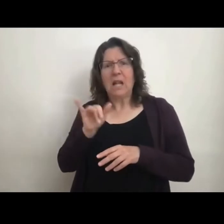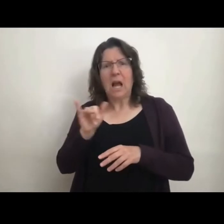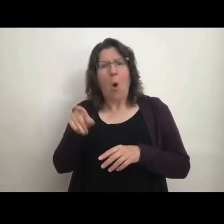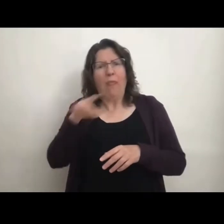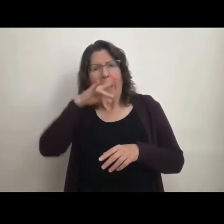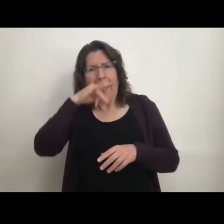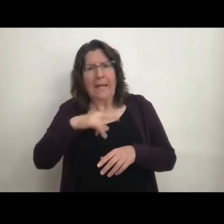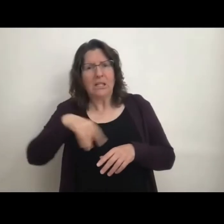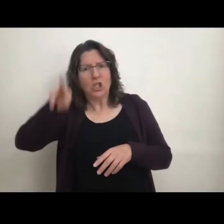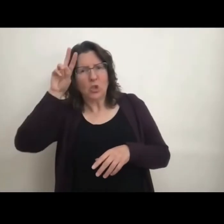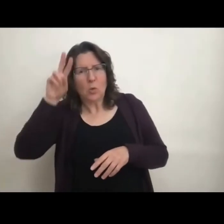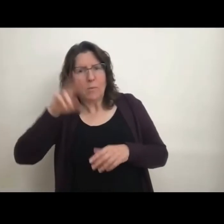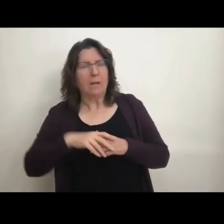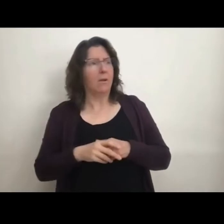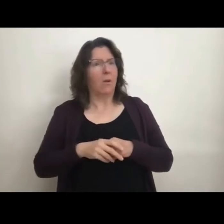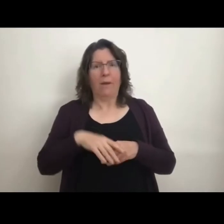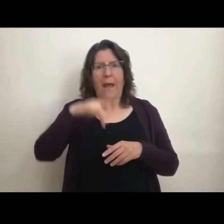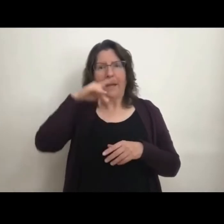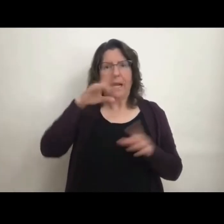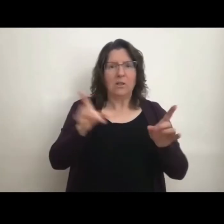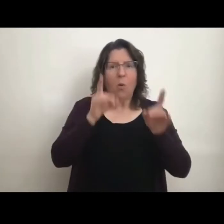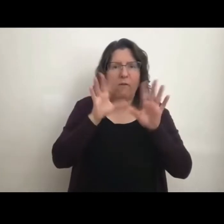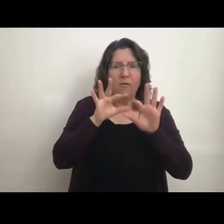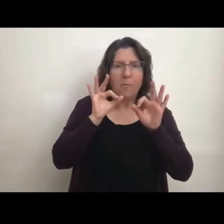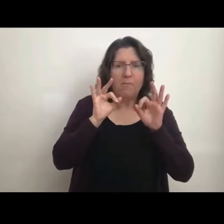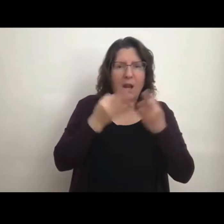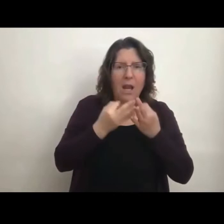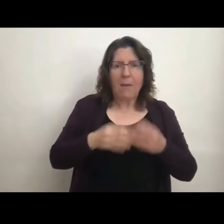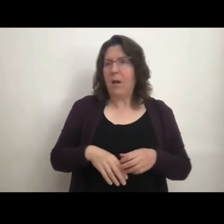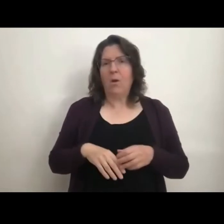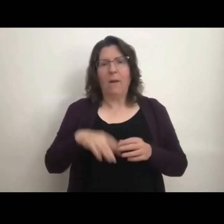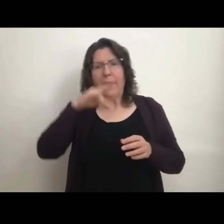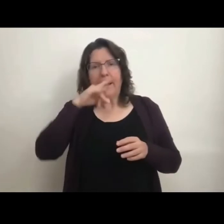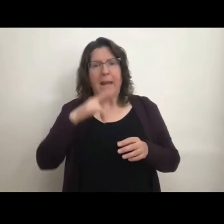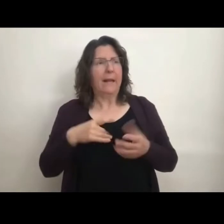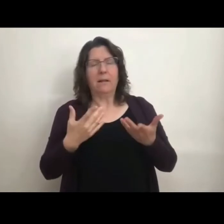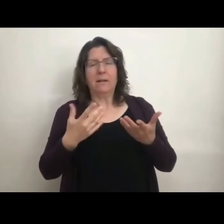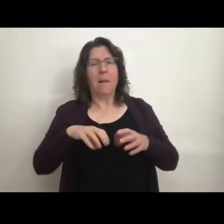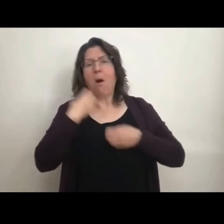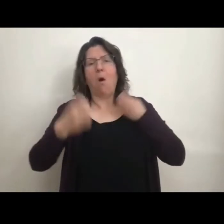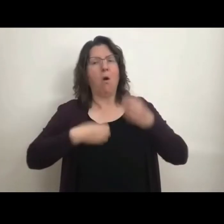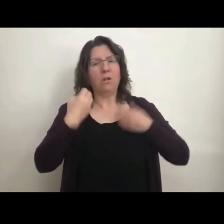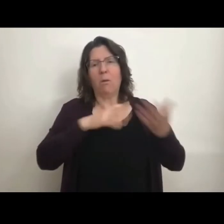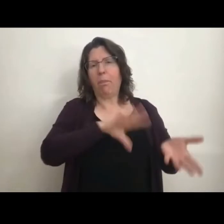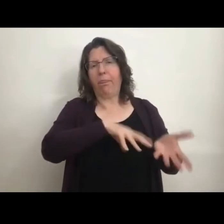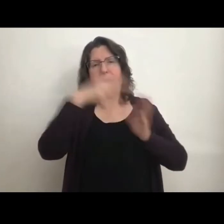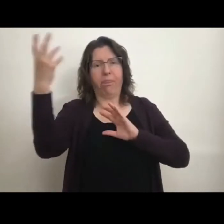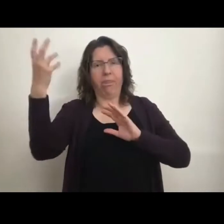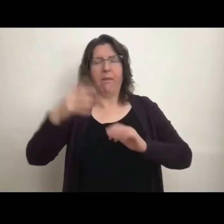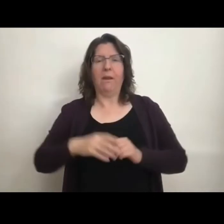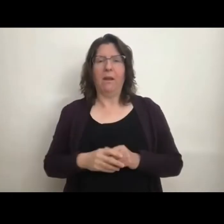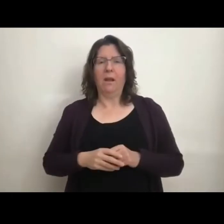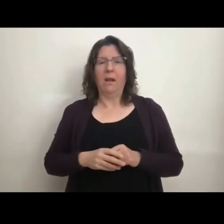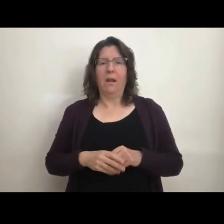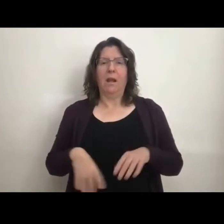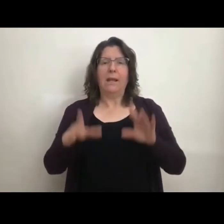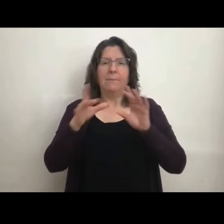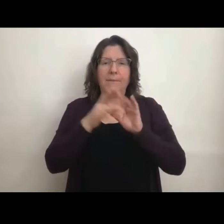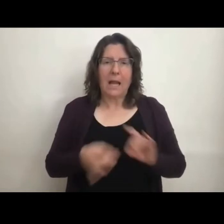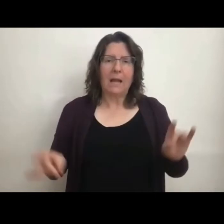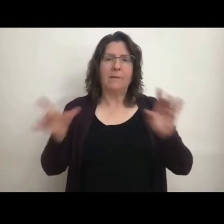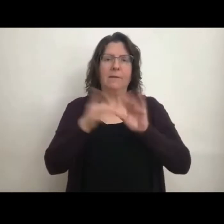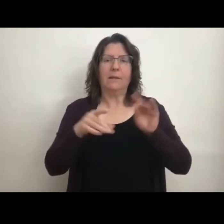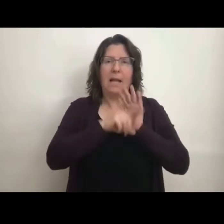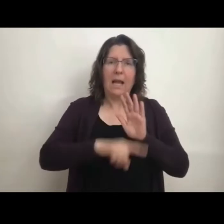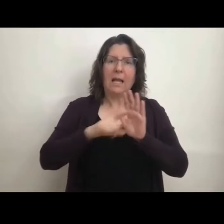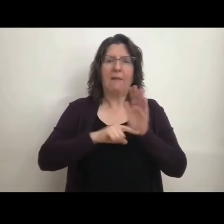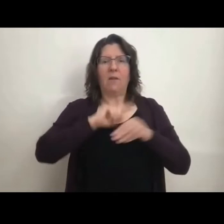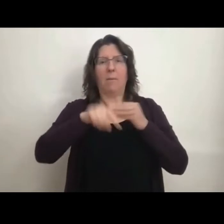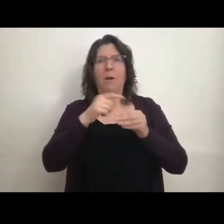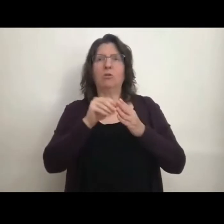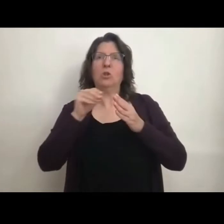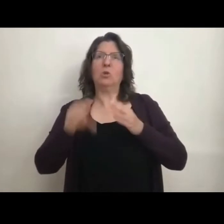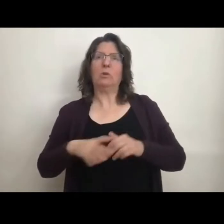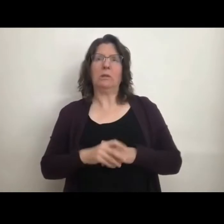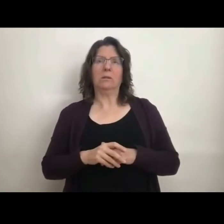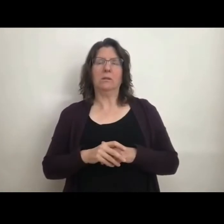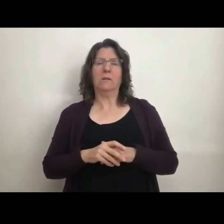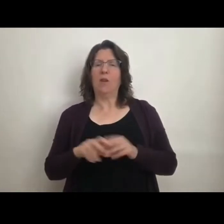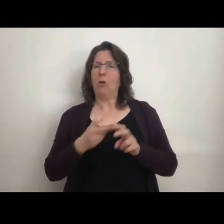'That kid is just stupid.' 'That kid has an awful family life.' 'That kid has emotional problems.'